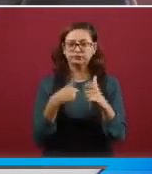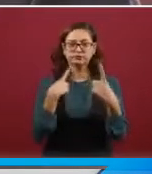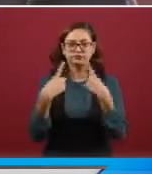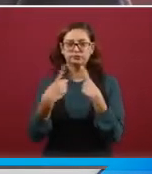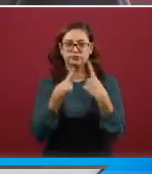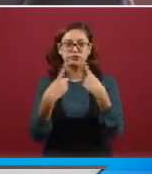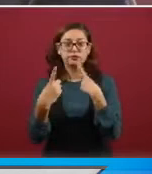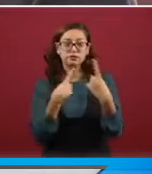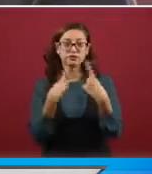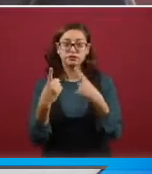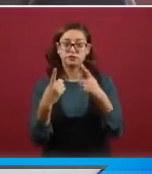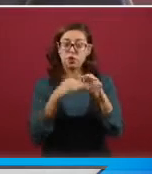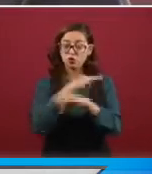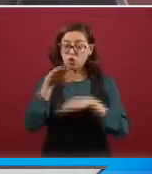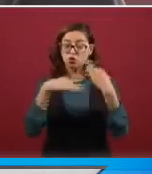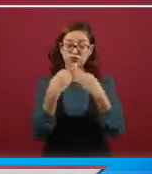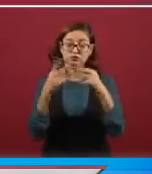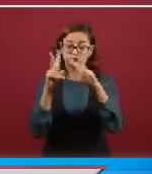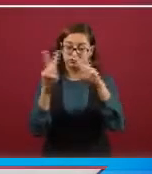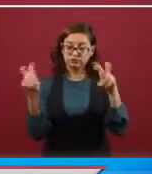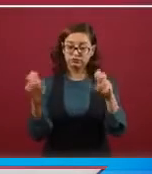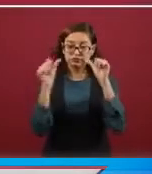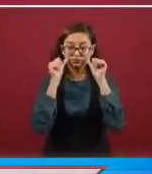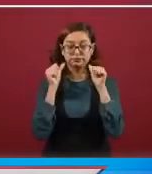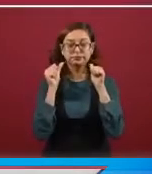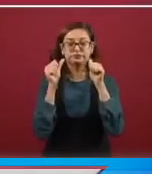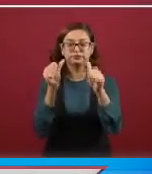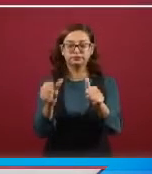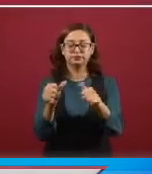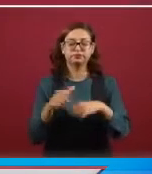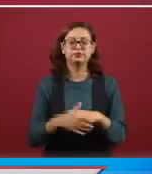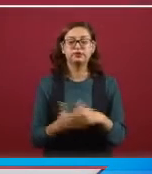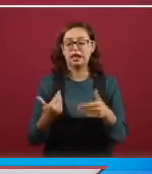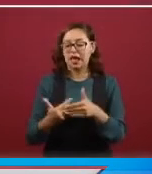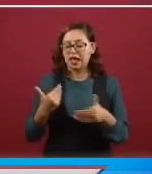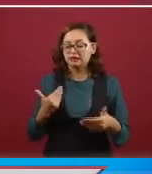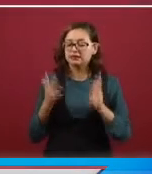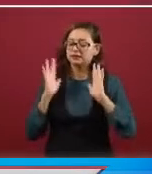this requires reconciliation, especially for mining areas such as Sonora and Taxco